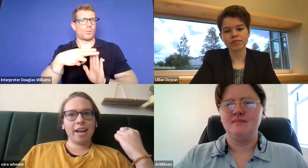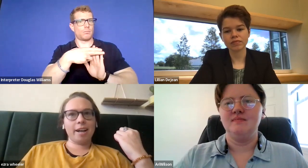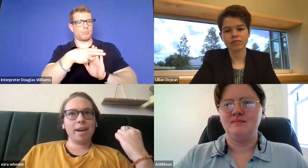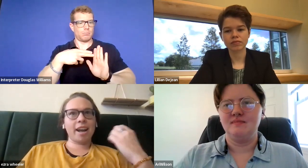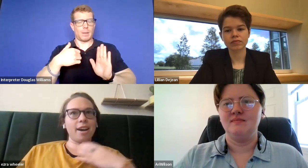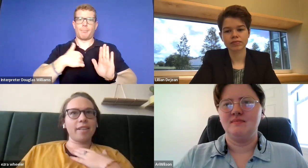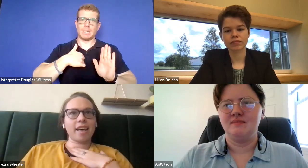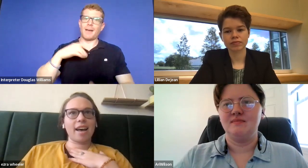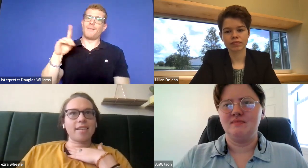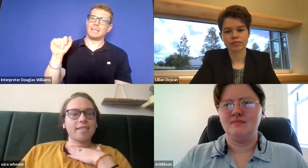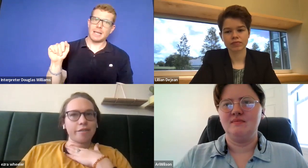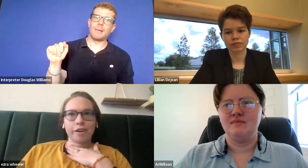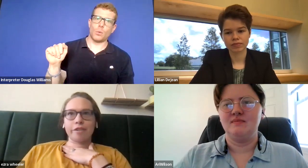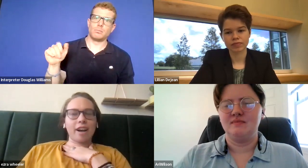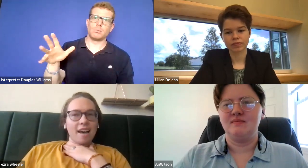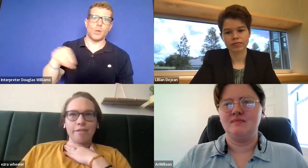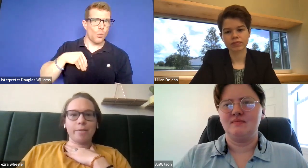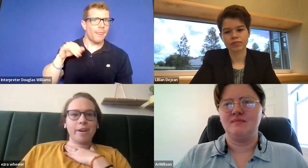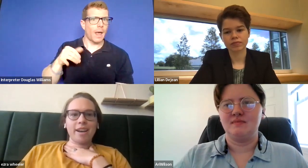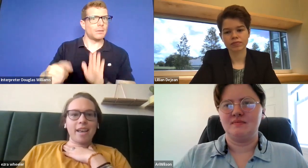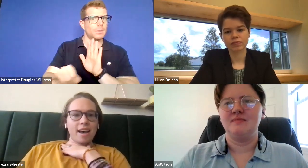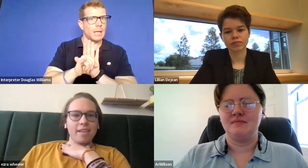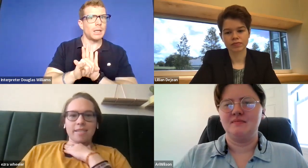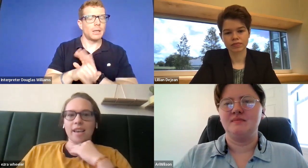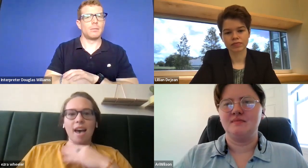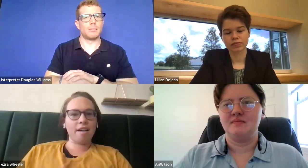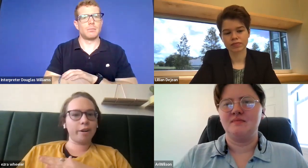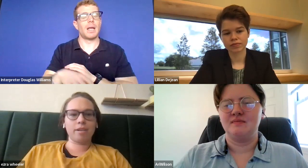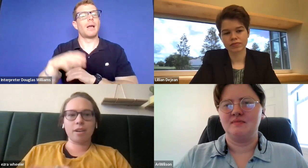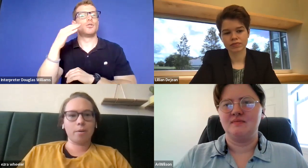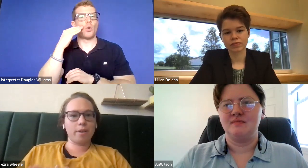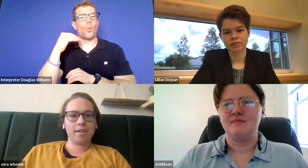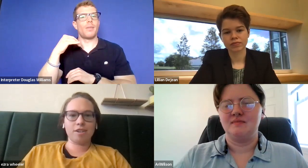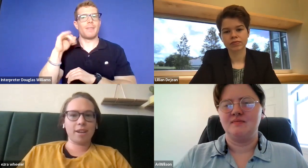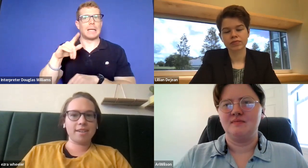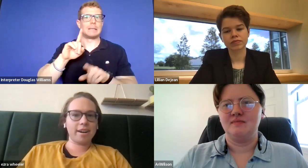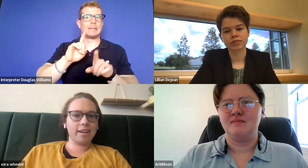And I know that that is different for everyone and that has everyone's own individual identity and journey.